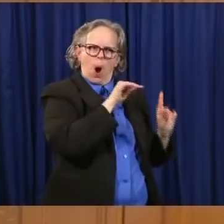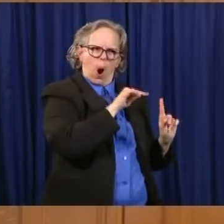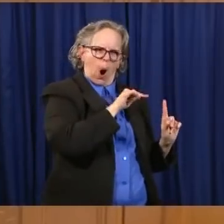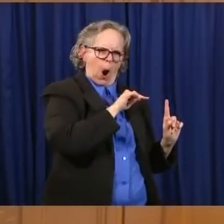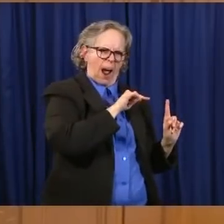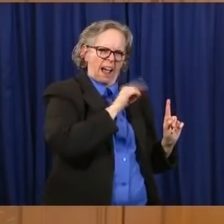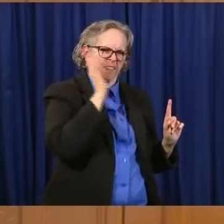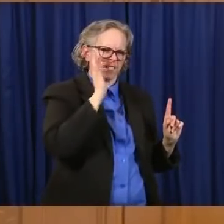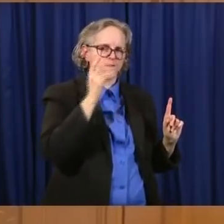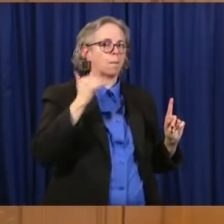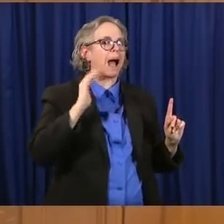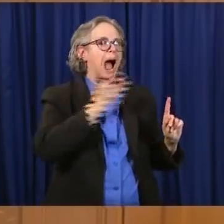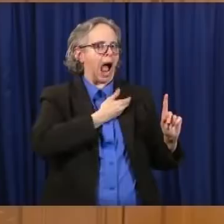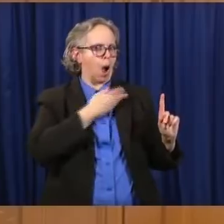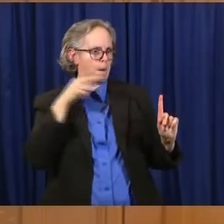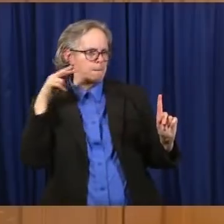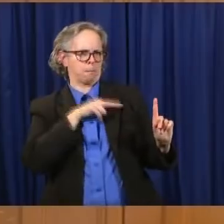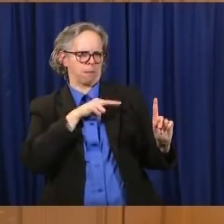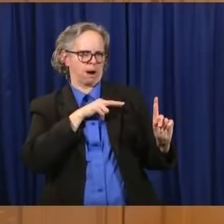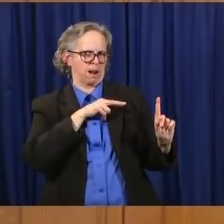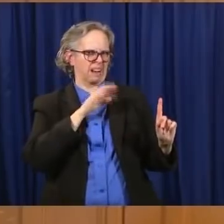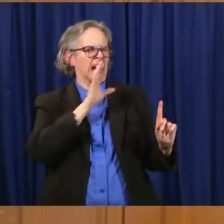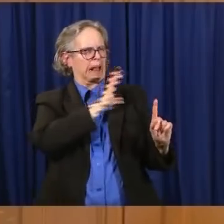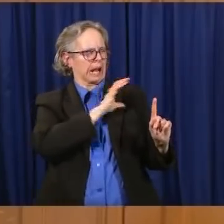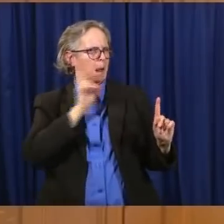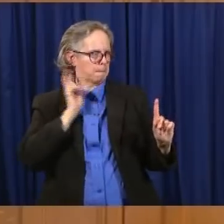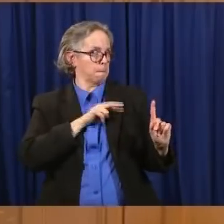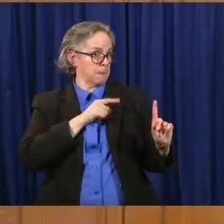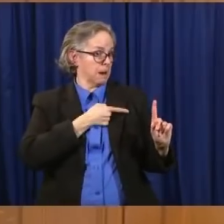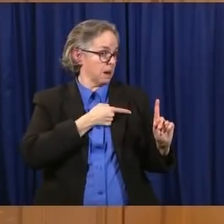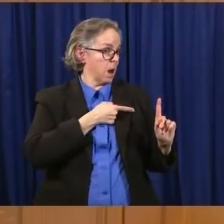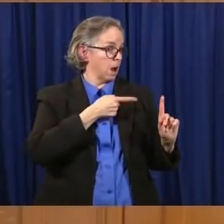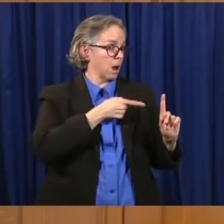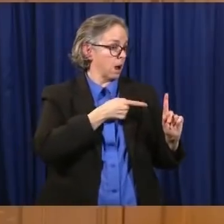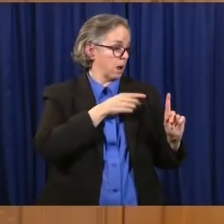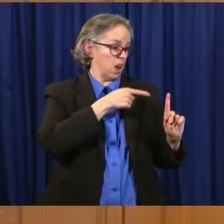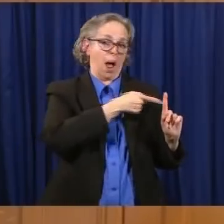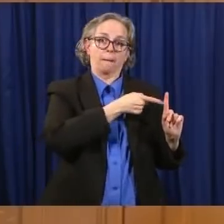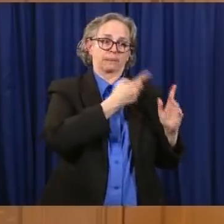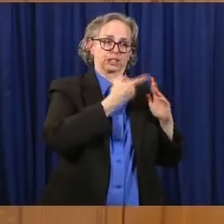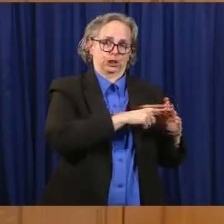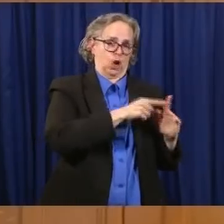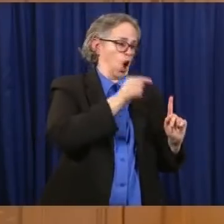DAY, BUT OUR EPIDEMIOLOGIST GO BACK AND THEY LOOK AT, WINDED SYMPTOMS ACTUALLY START BECAUSE THAT IS MUCH MORE IMPORTANT TO US CLINICALLY IN DETECTING THIS.